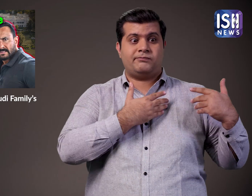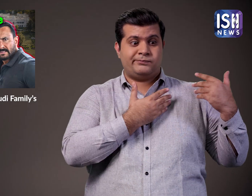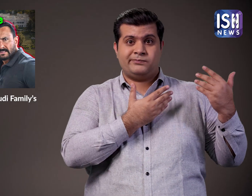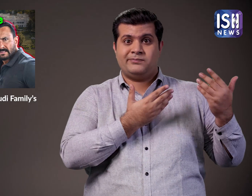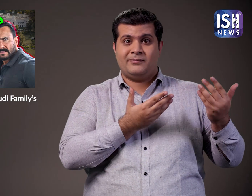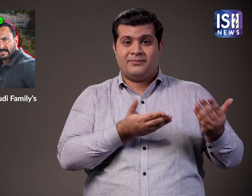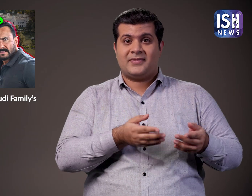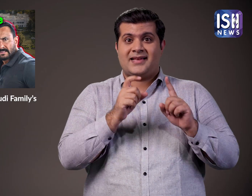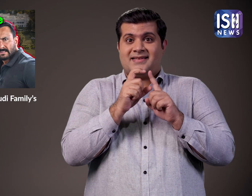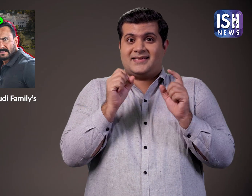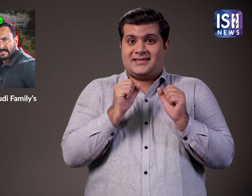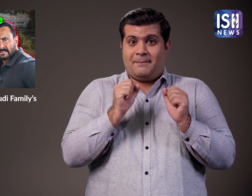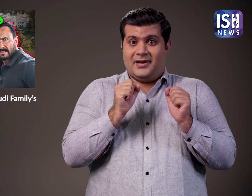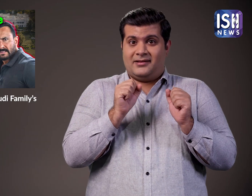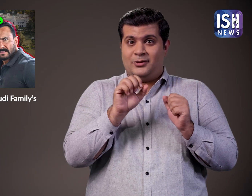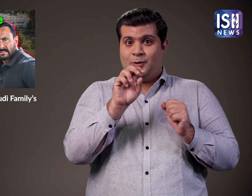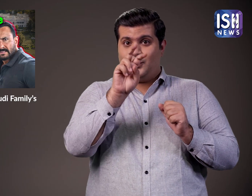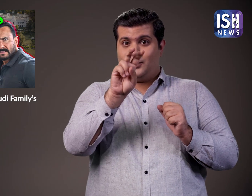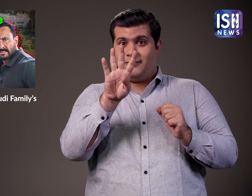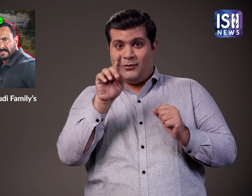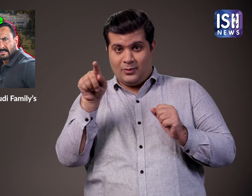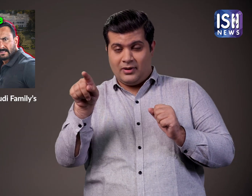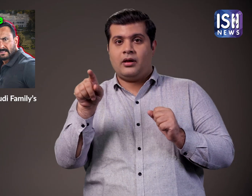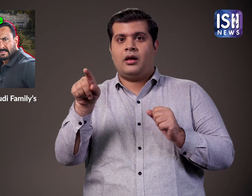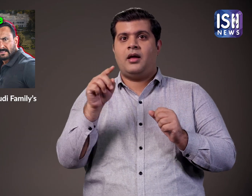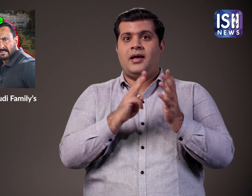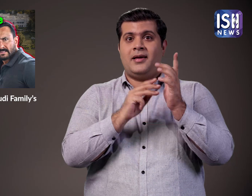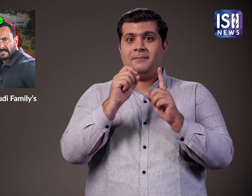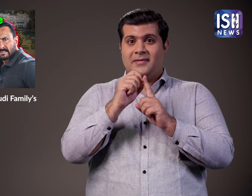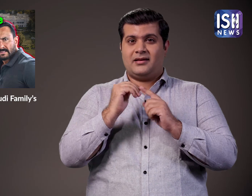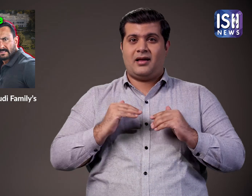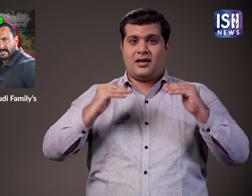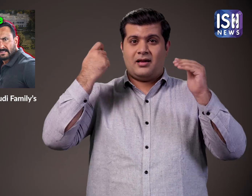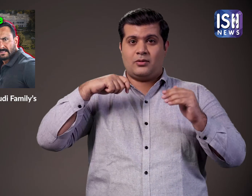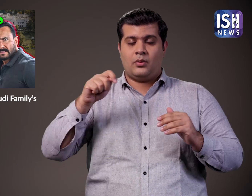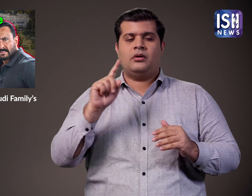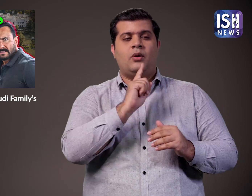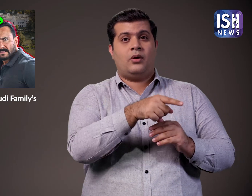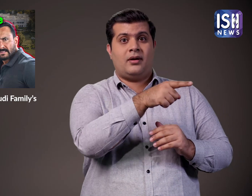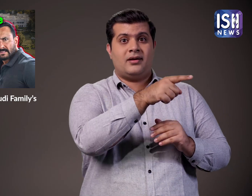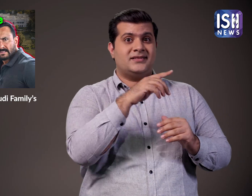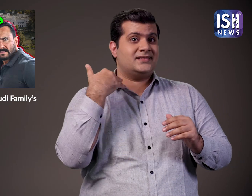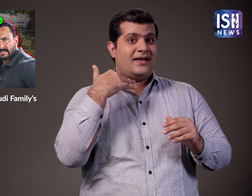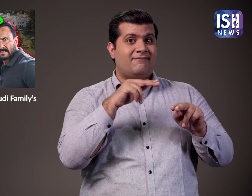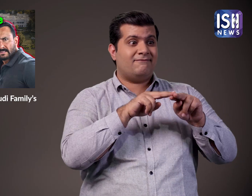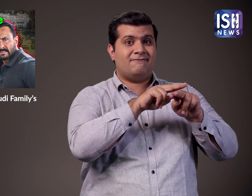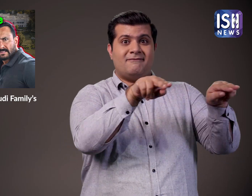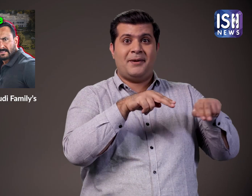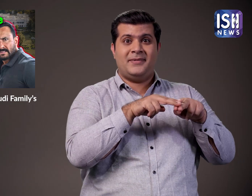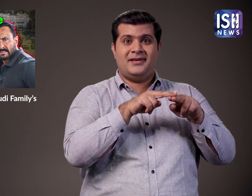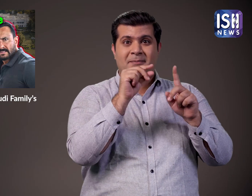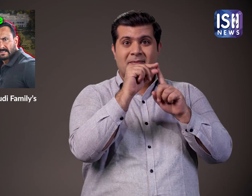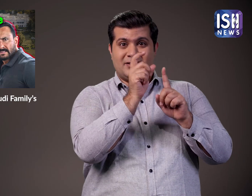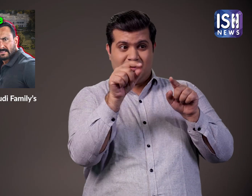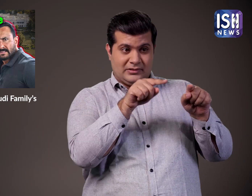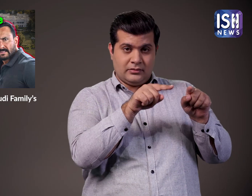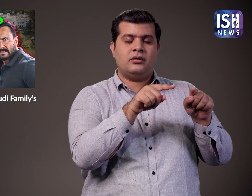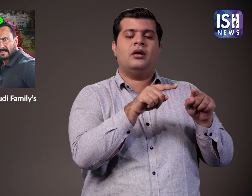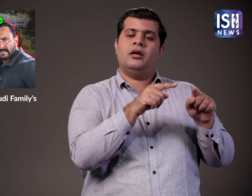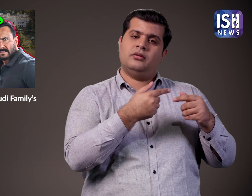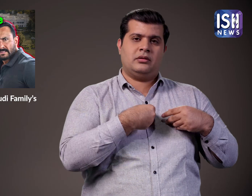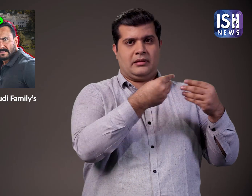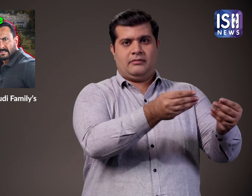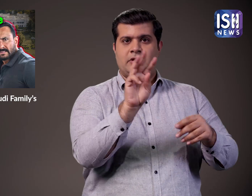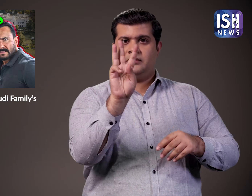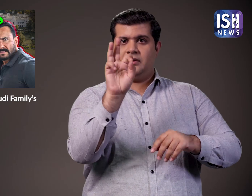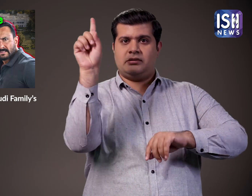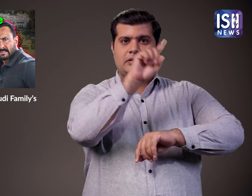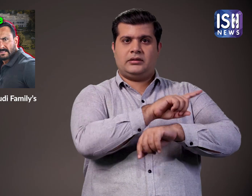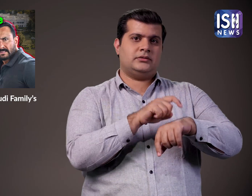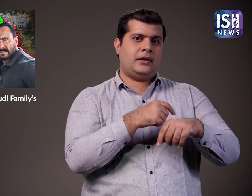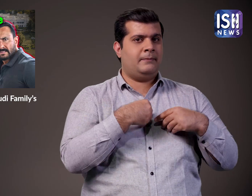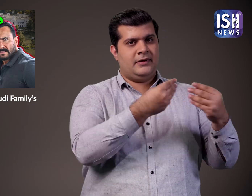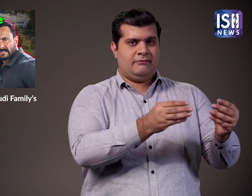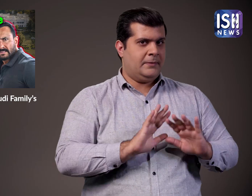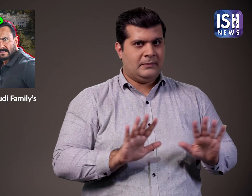In December 2024, the Madhya Pradesh High Court passed an order directing Saif’s family to file an appeal within 30 days.